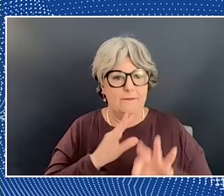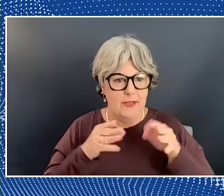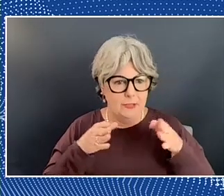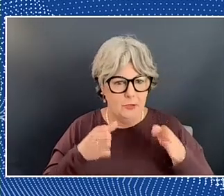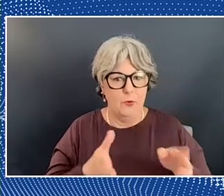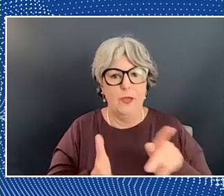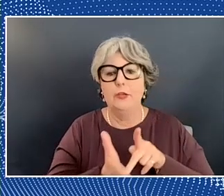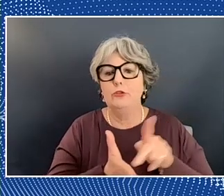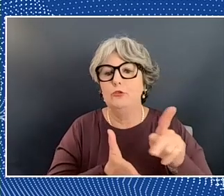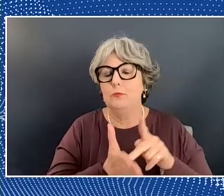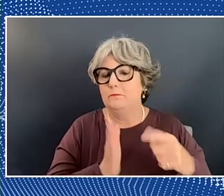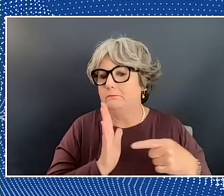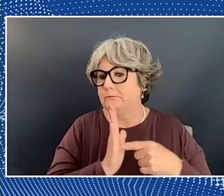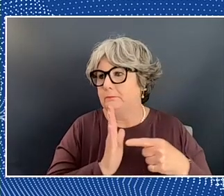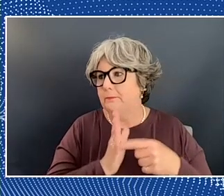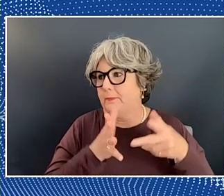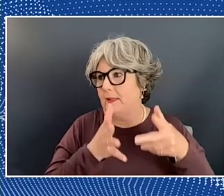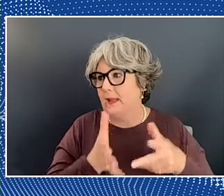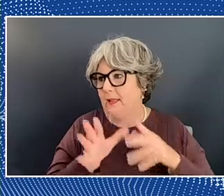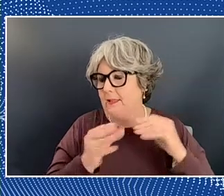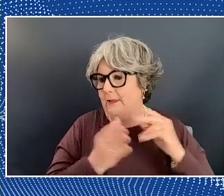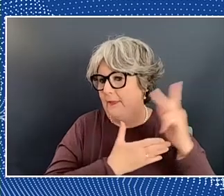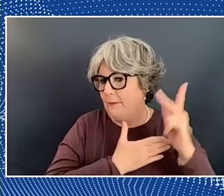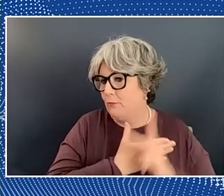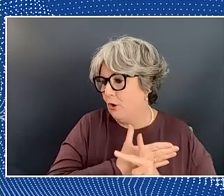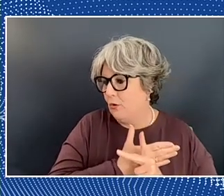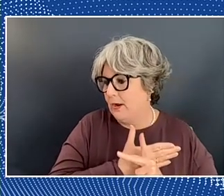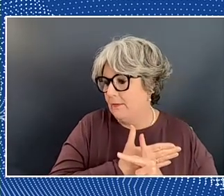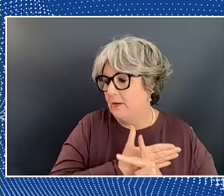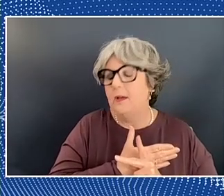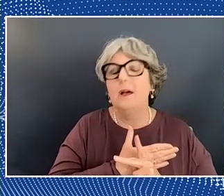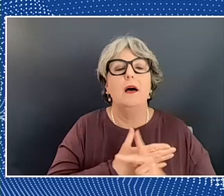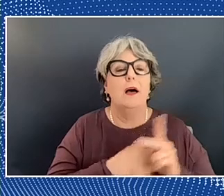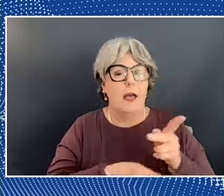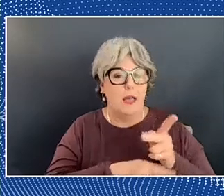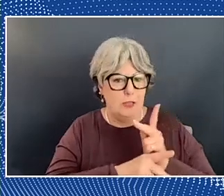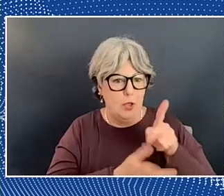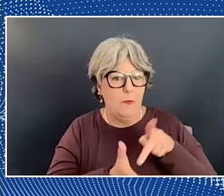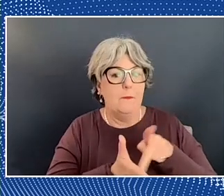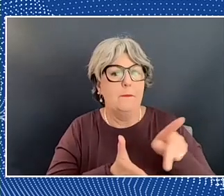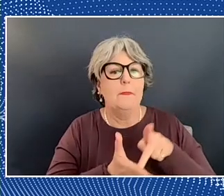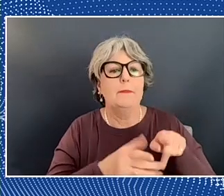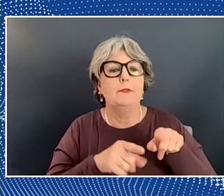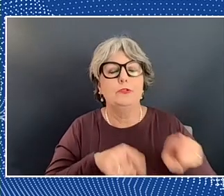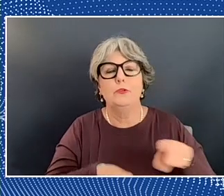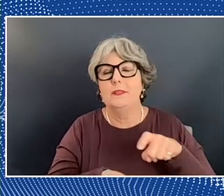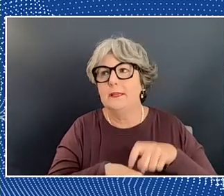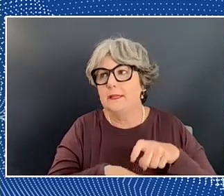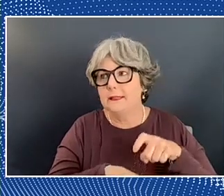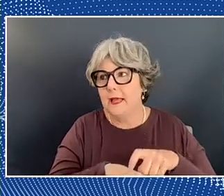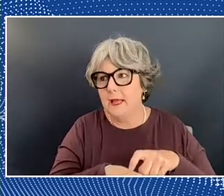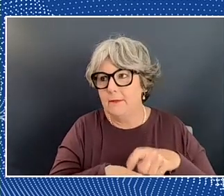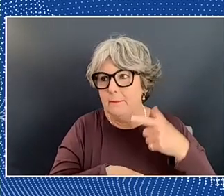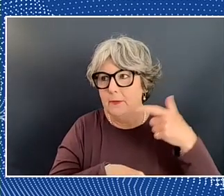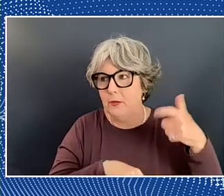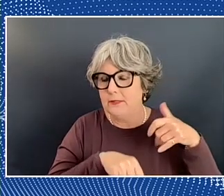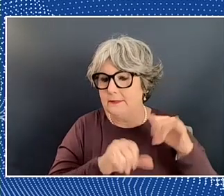debts, so I left that program. I did make loan payments during this time because the loans were still required, but